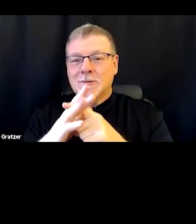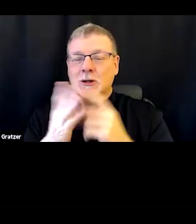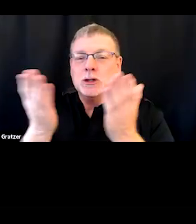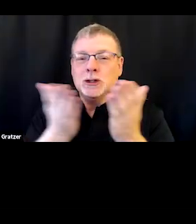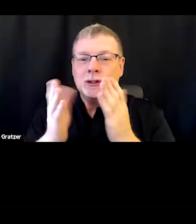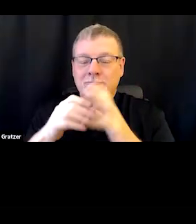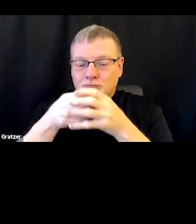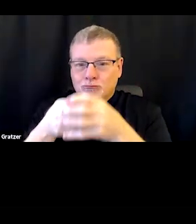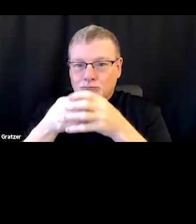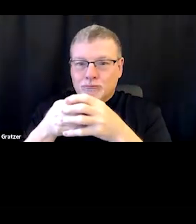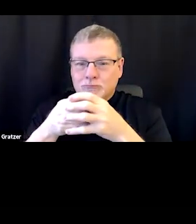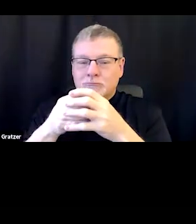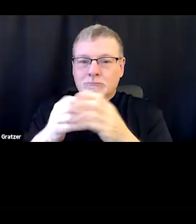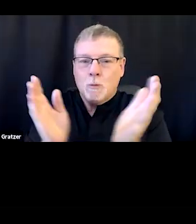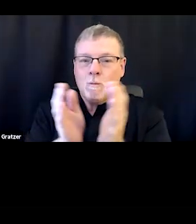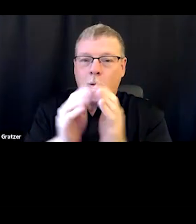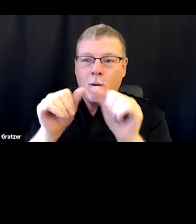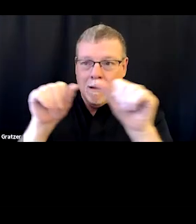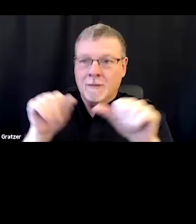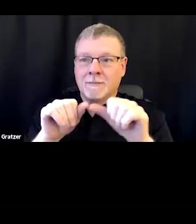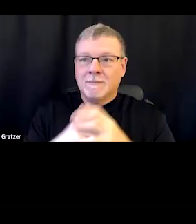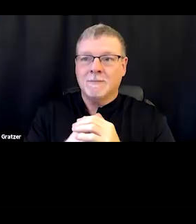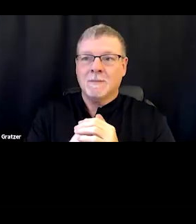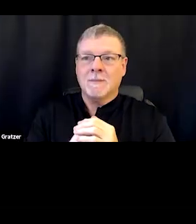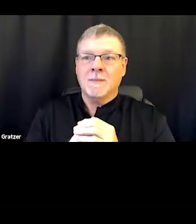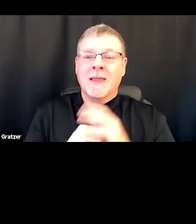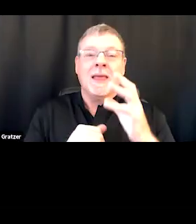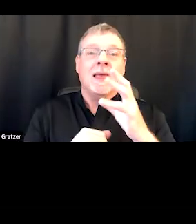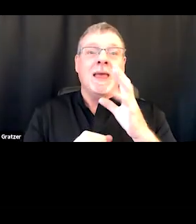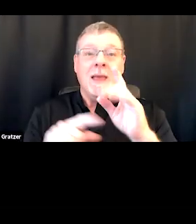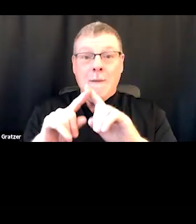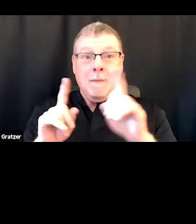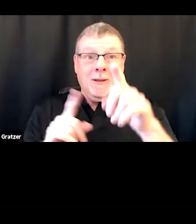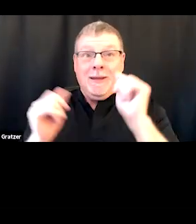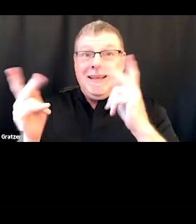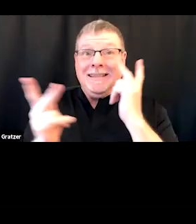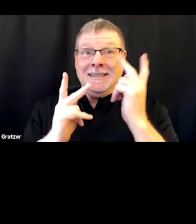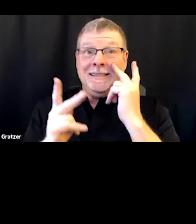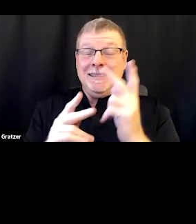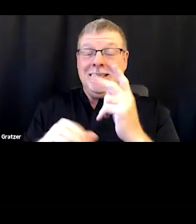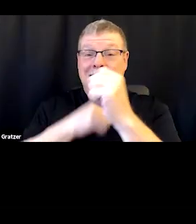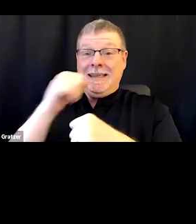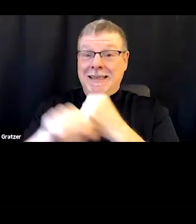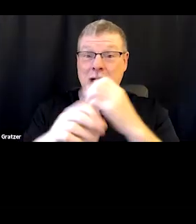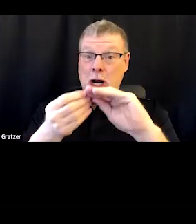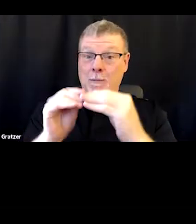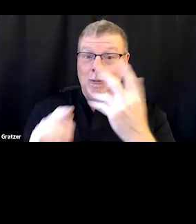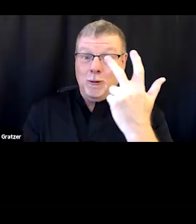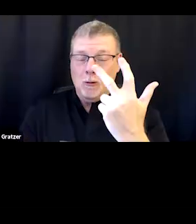in a smaller catchment area within the city of Durham, but as you can see, in year three, there was a huge expansion